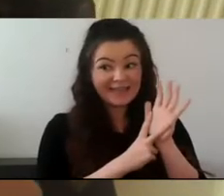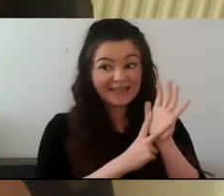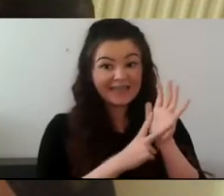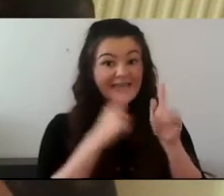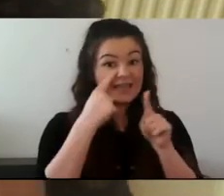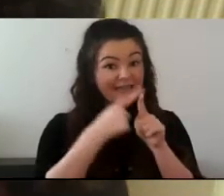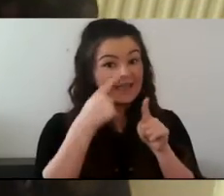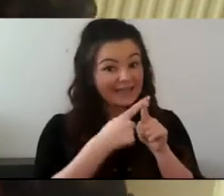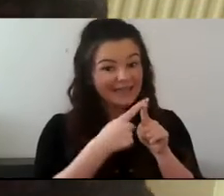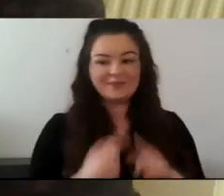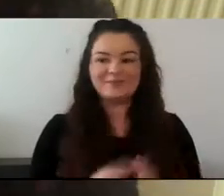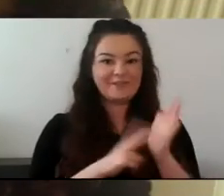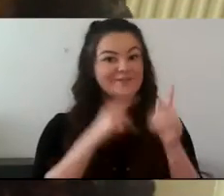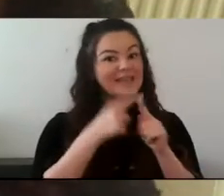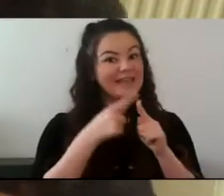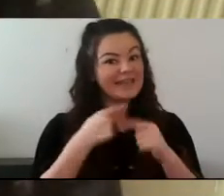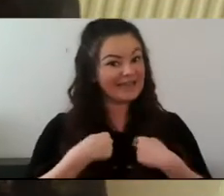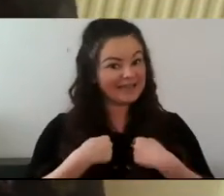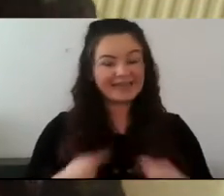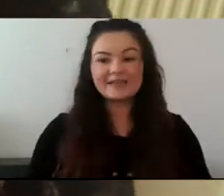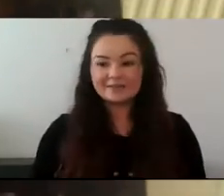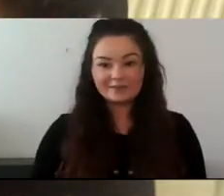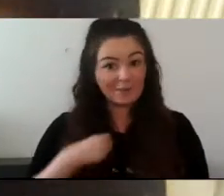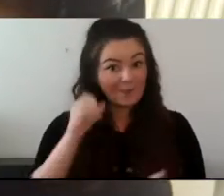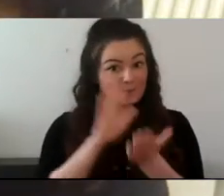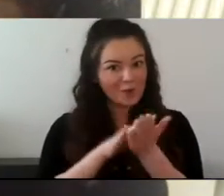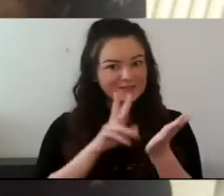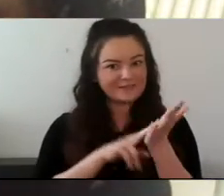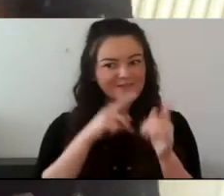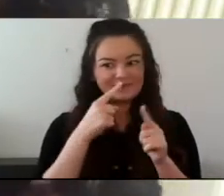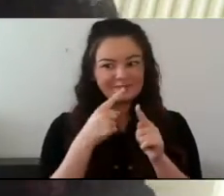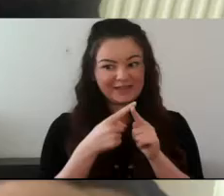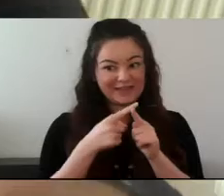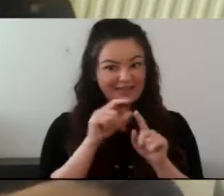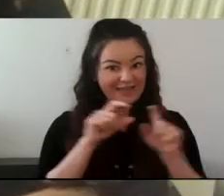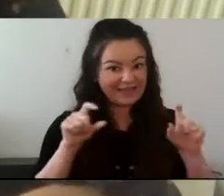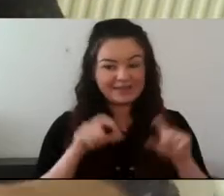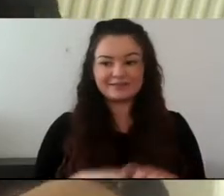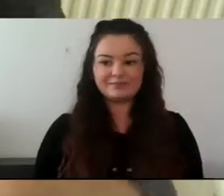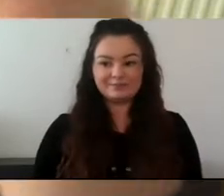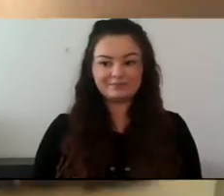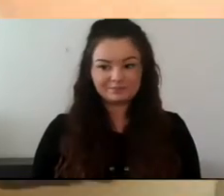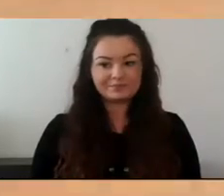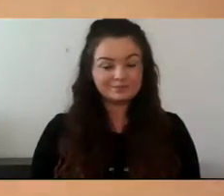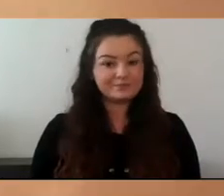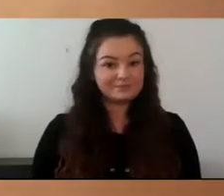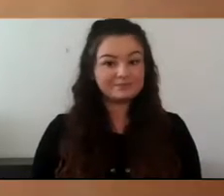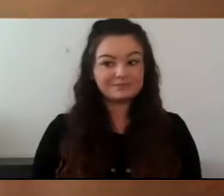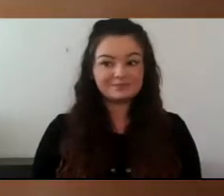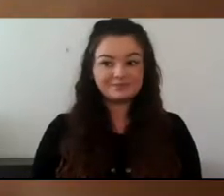E-E. So I think I'm going to put a v and two es on to my bag